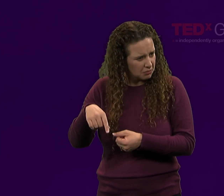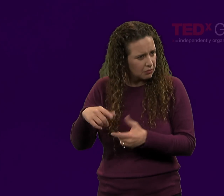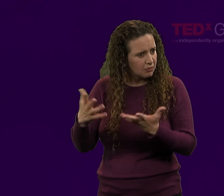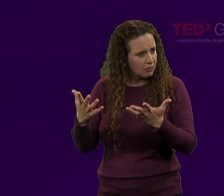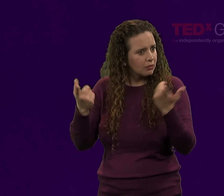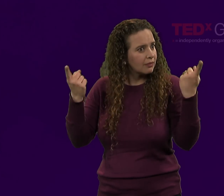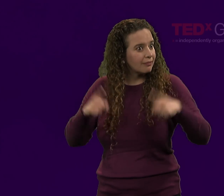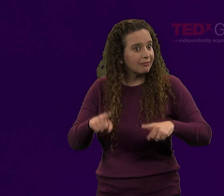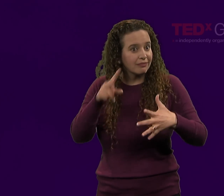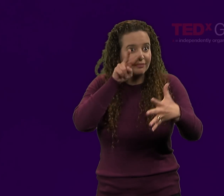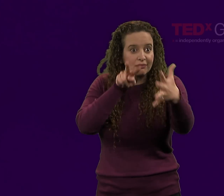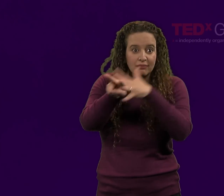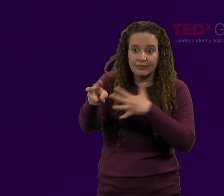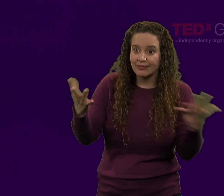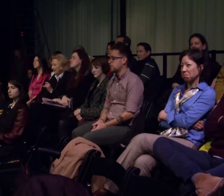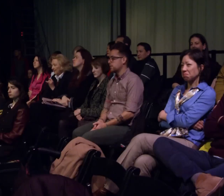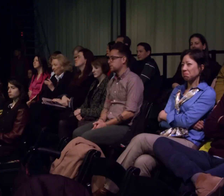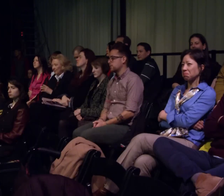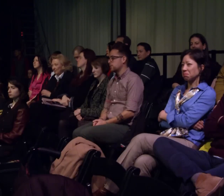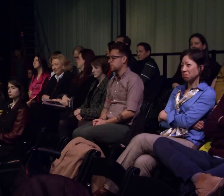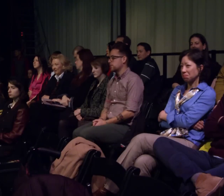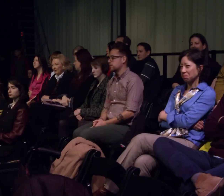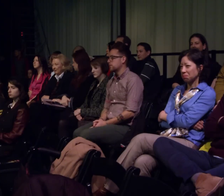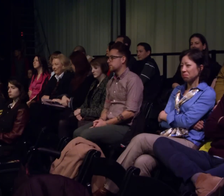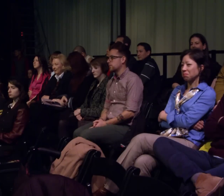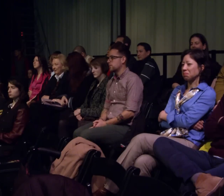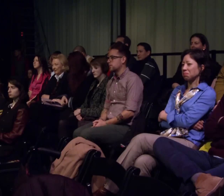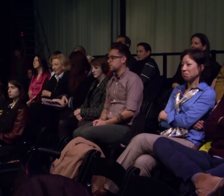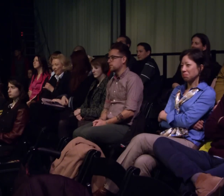could be seen much more differently if we took it from a visual perspective.